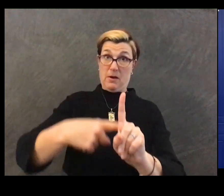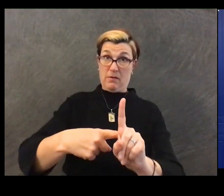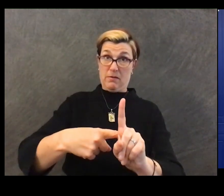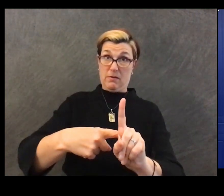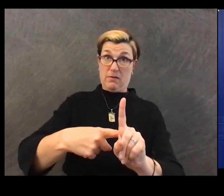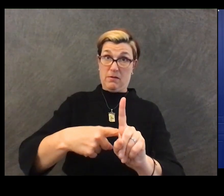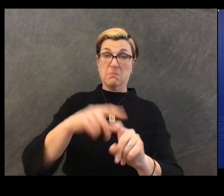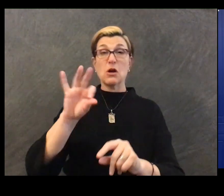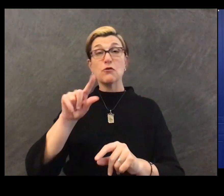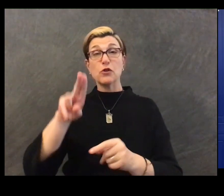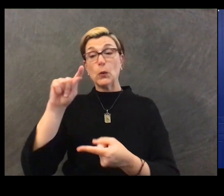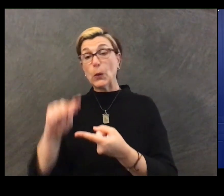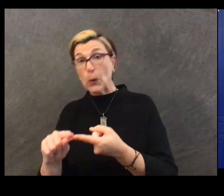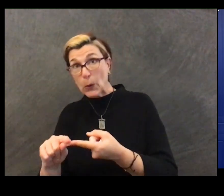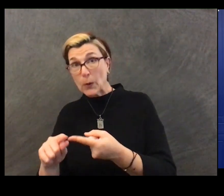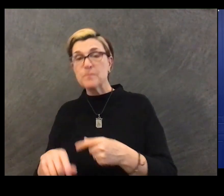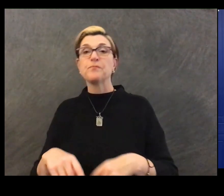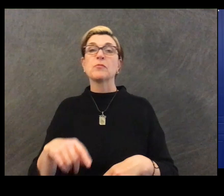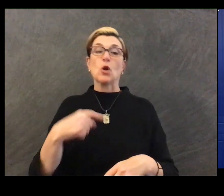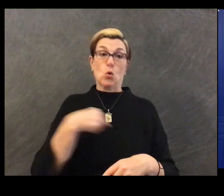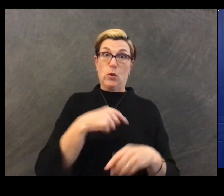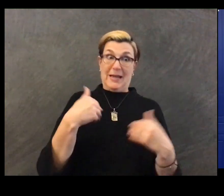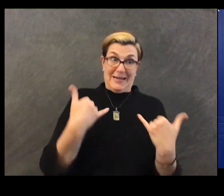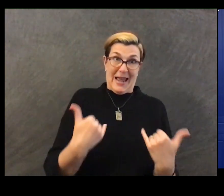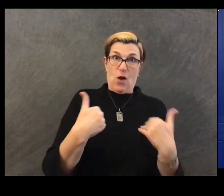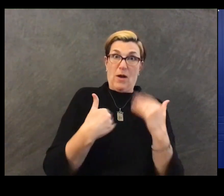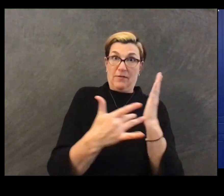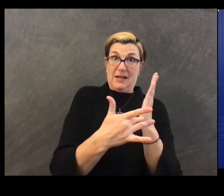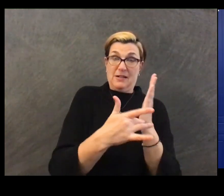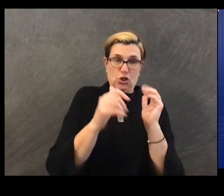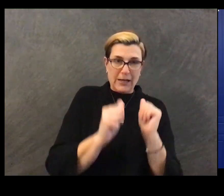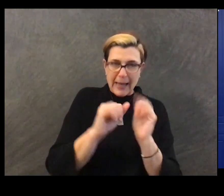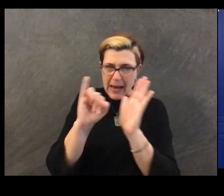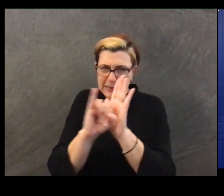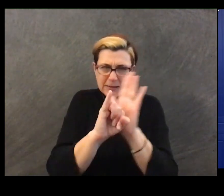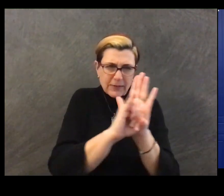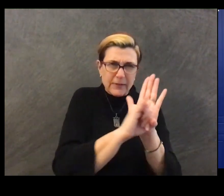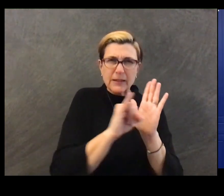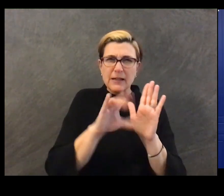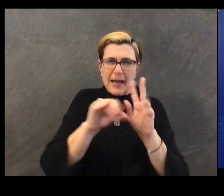we can utilize we have all of that time to prepare clearly the testing algorithm